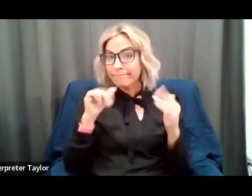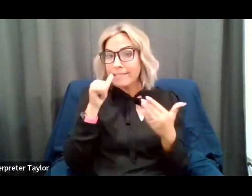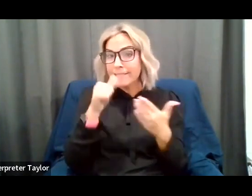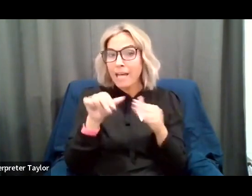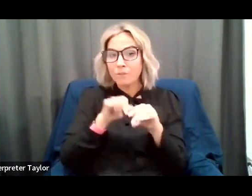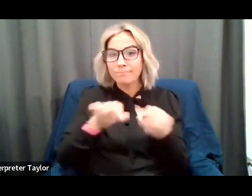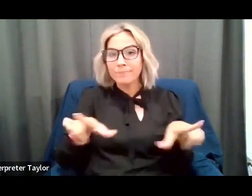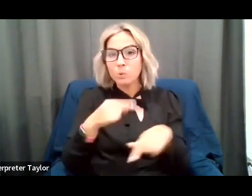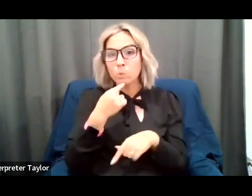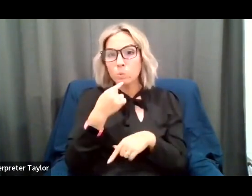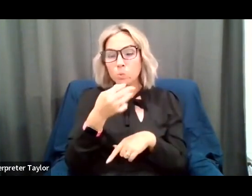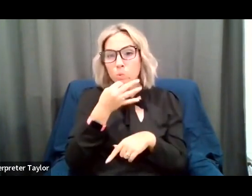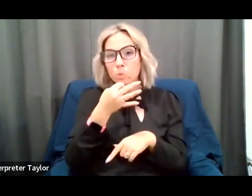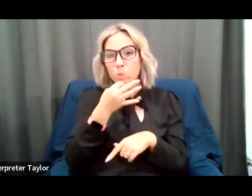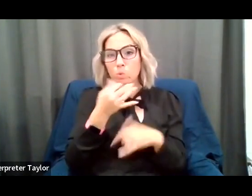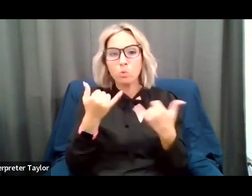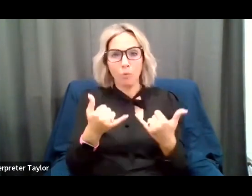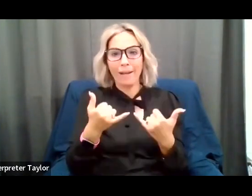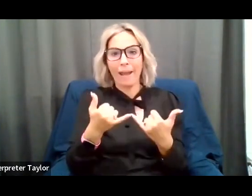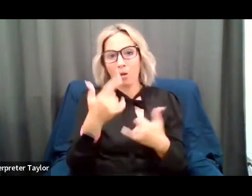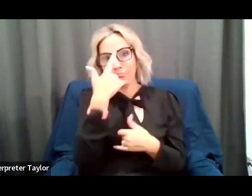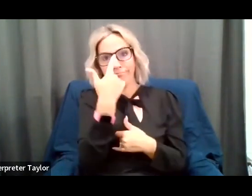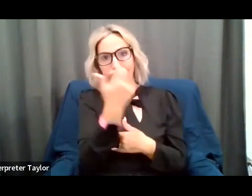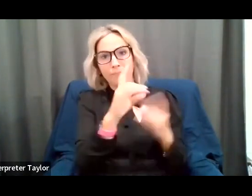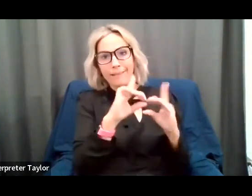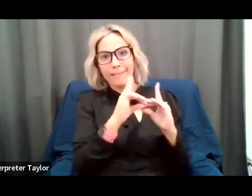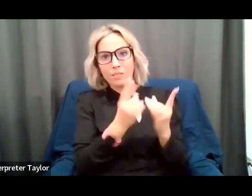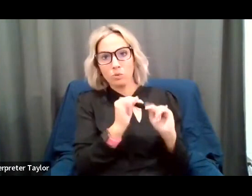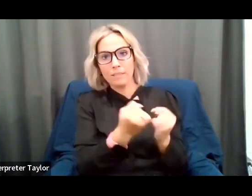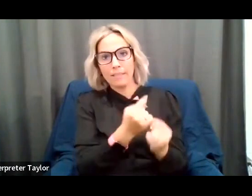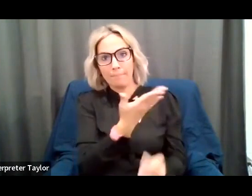soon, right now it's in the hands of the District team.